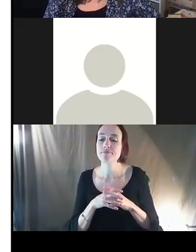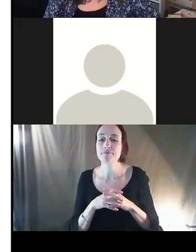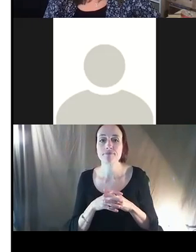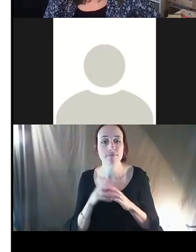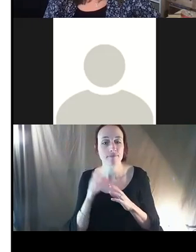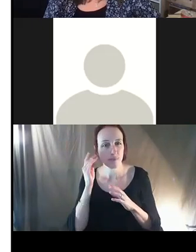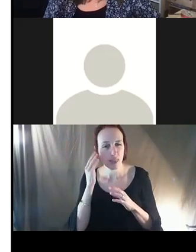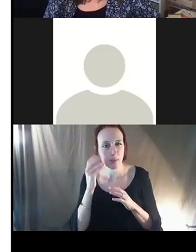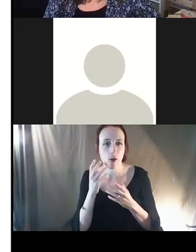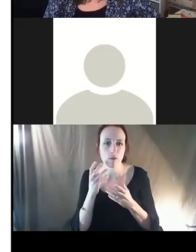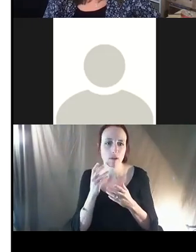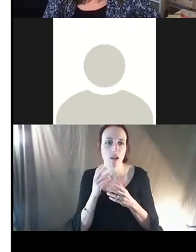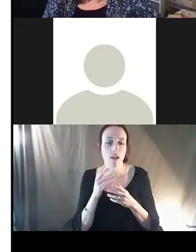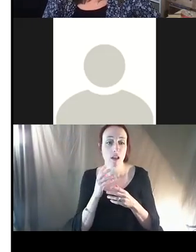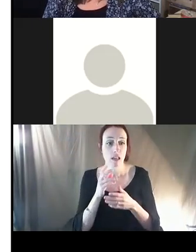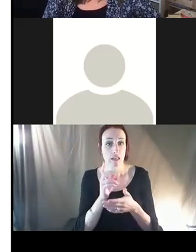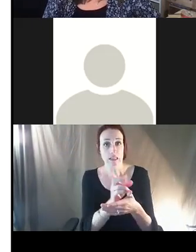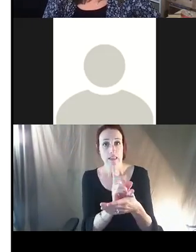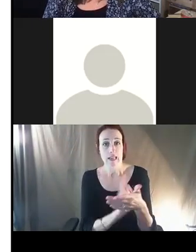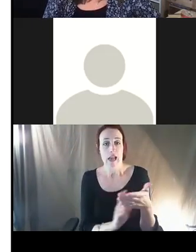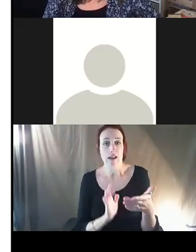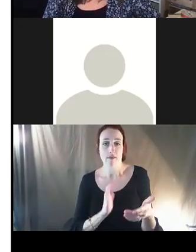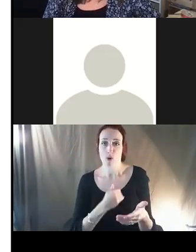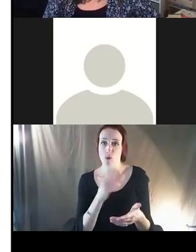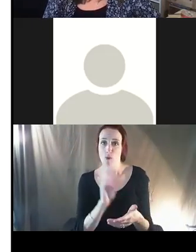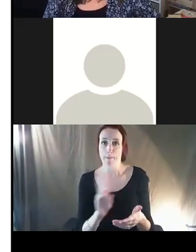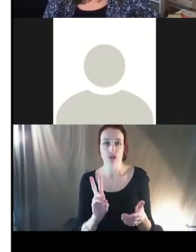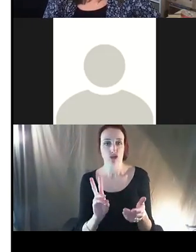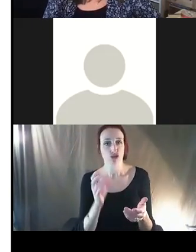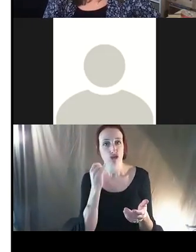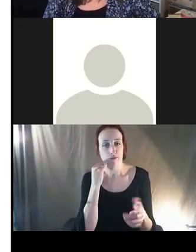large web pages and the cognitive overload that